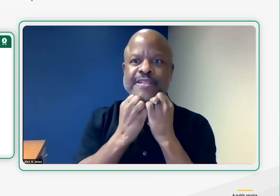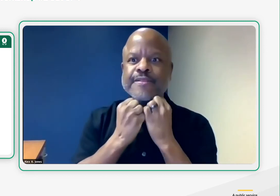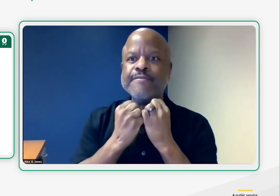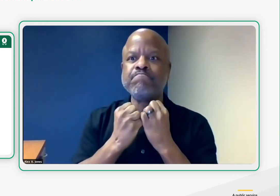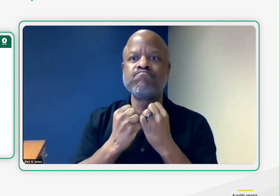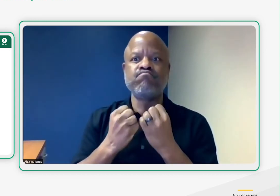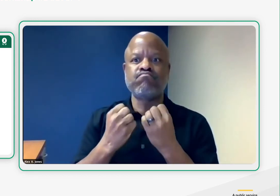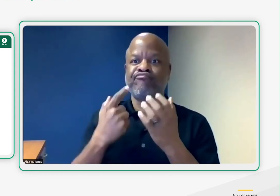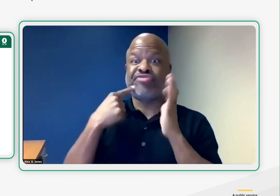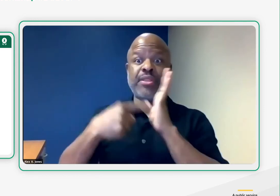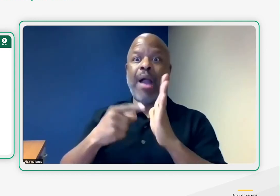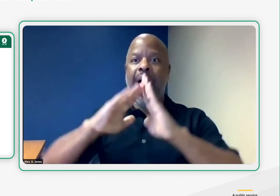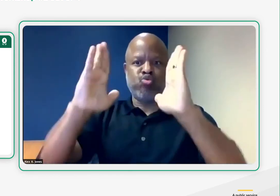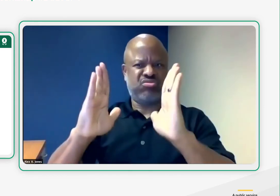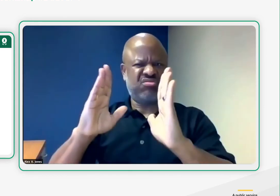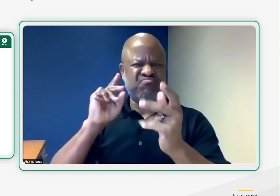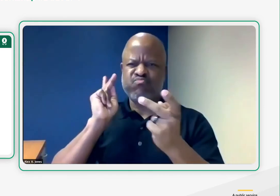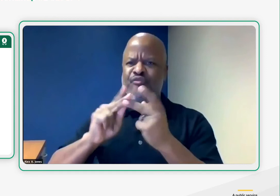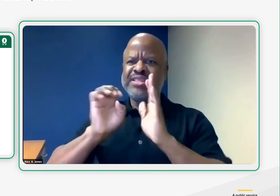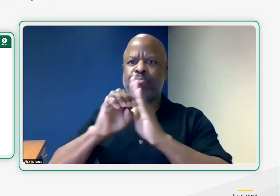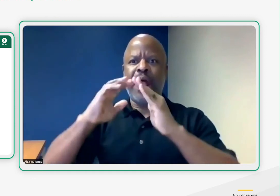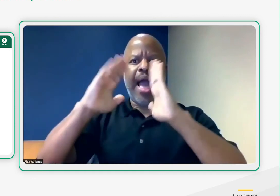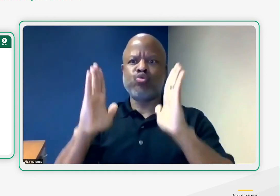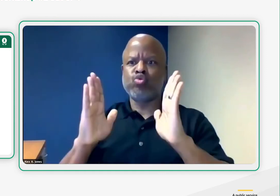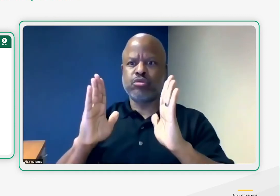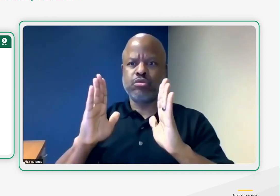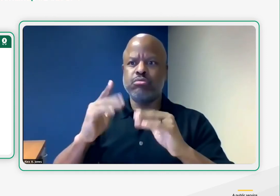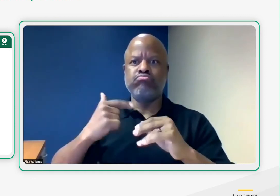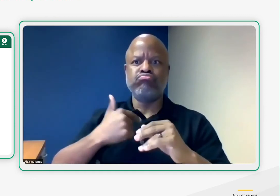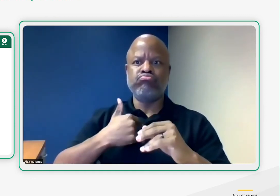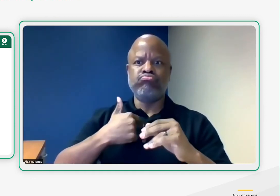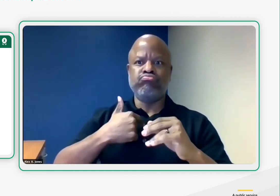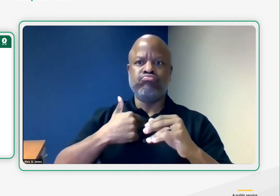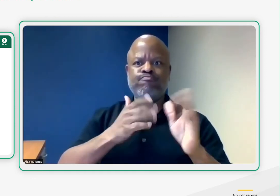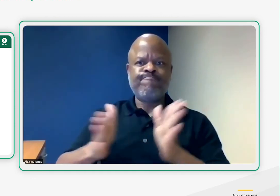And we often think of value, specifically when it applies to a house.